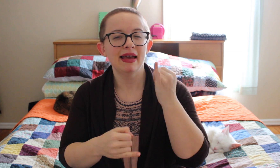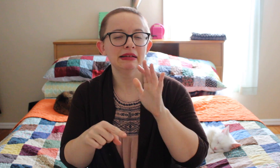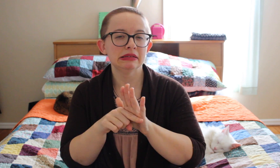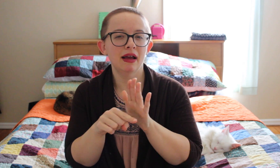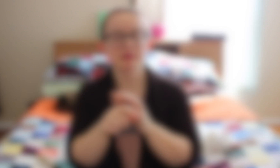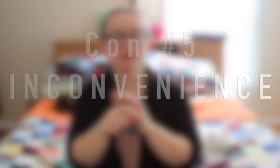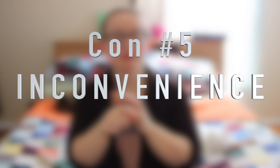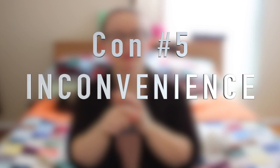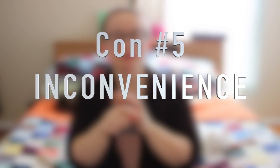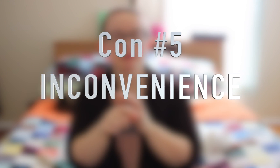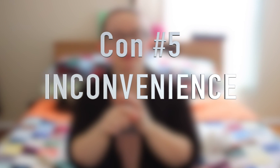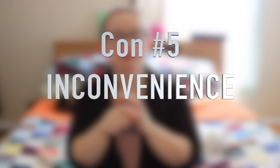The last con...